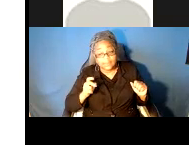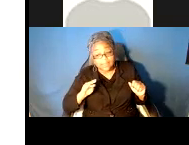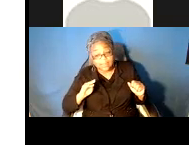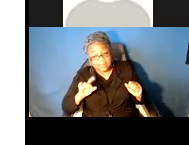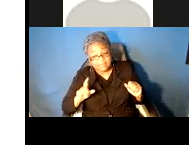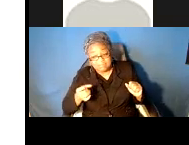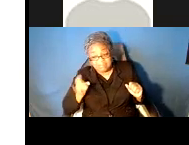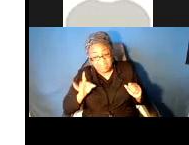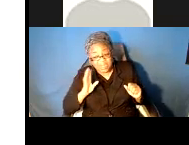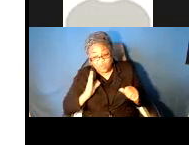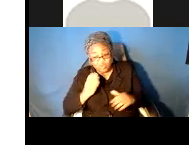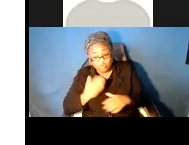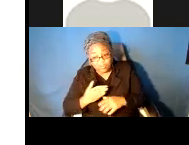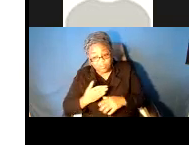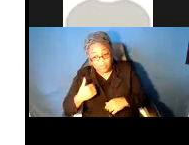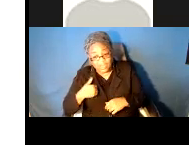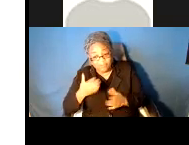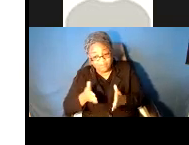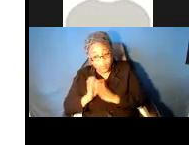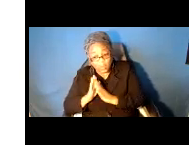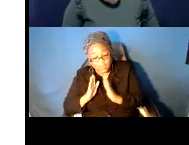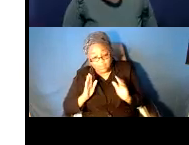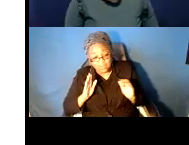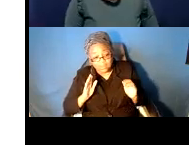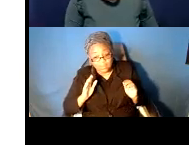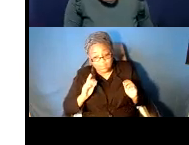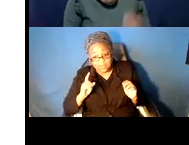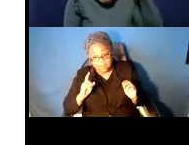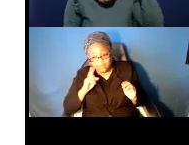We have got a request for accessibility purposes,